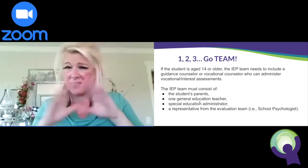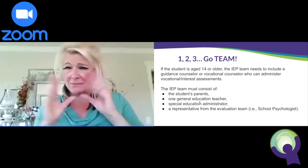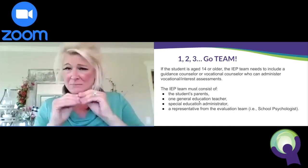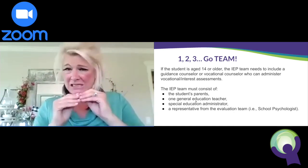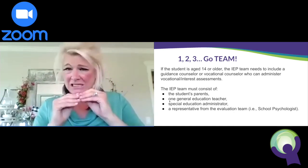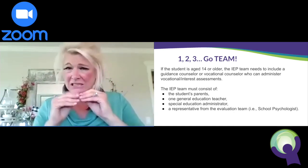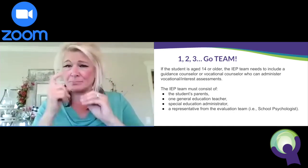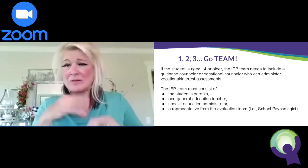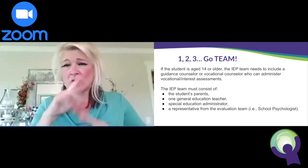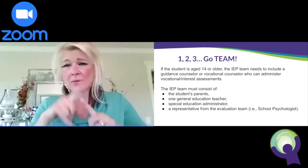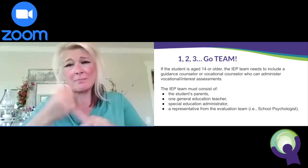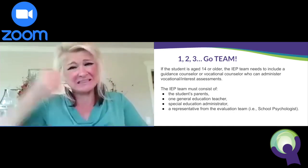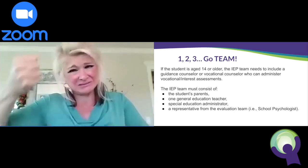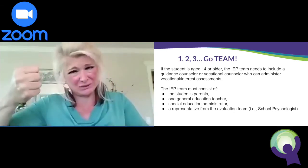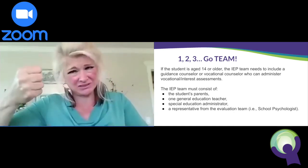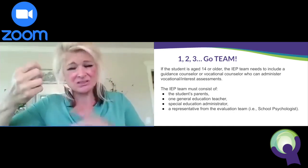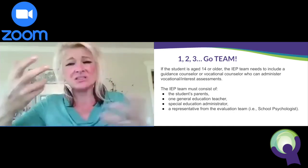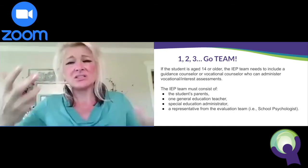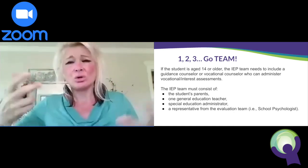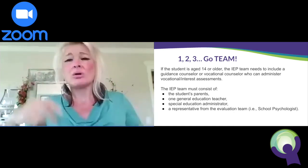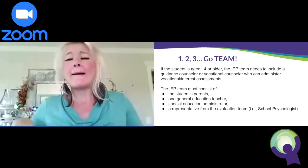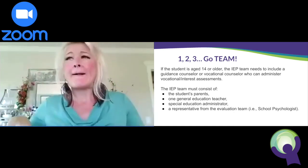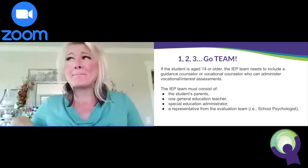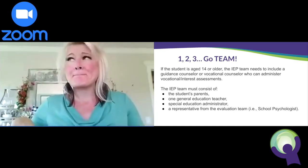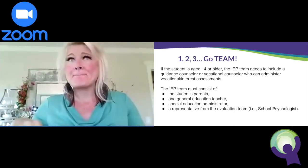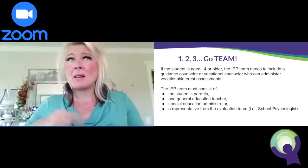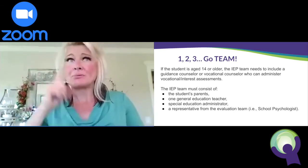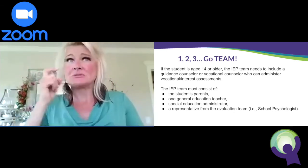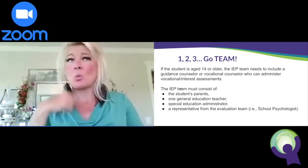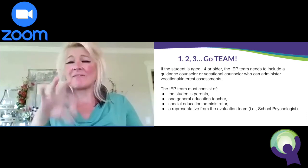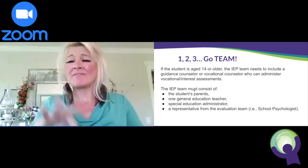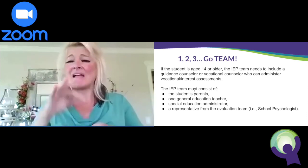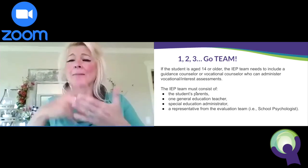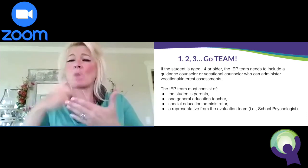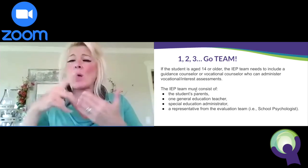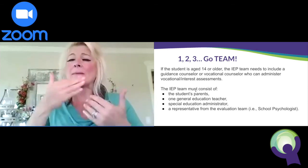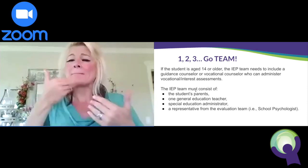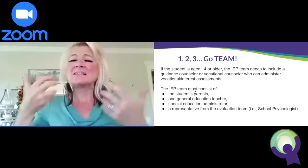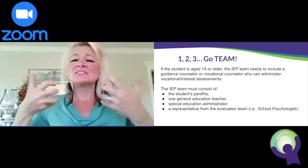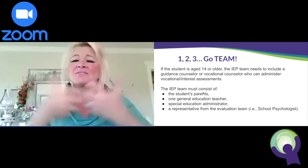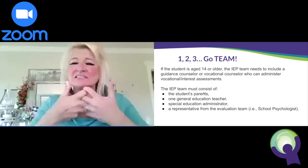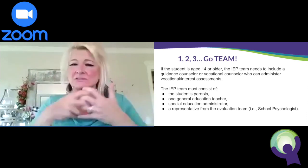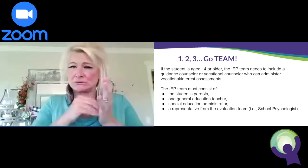really, I prefer them to really show up to those meetings. It's so important that they're involved and so especially